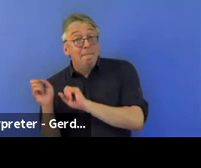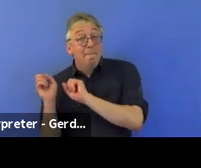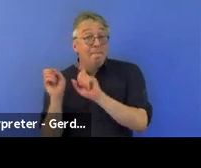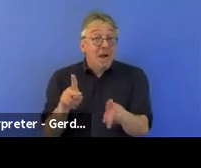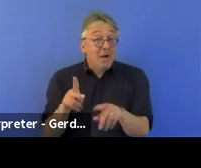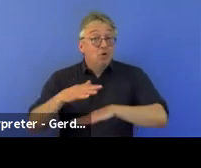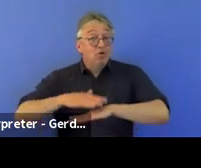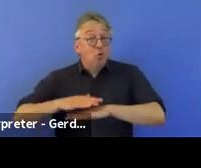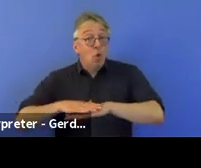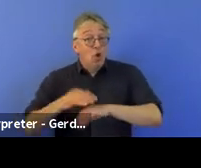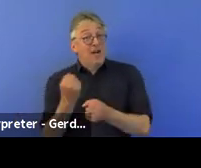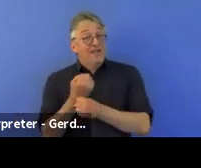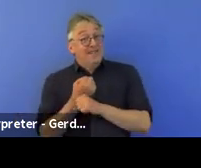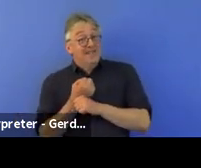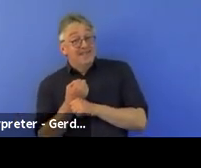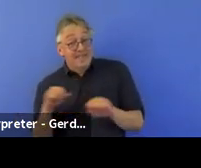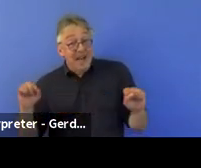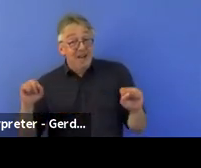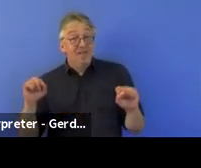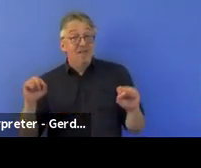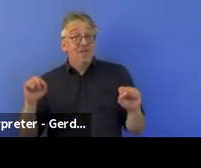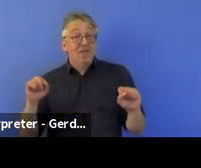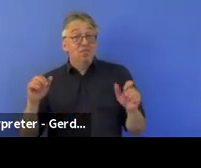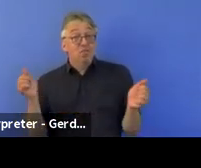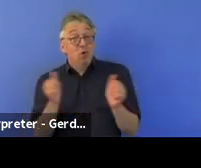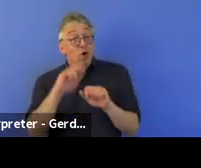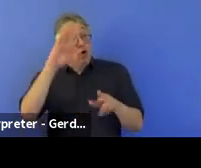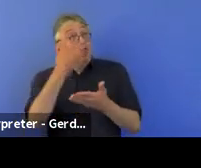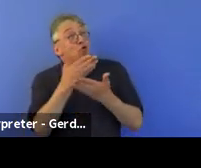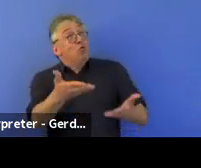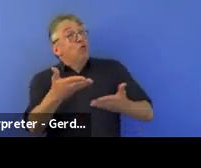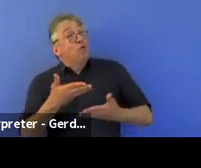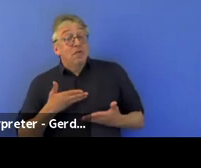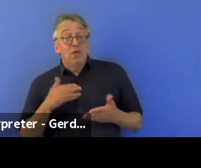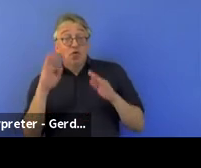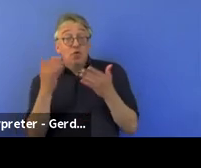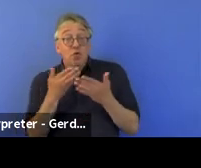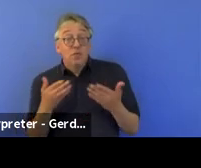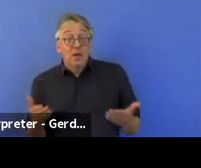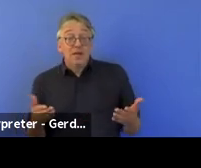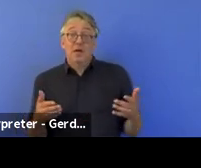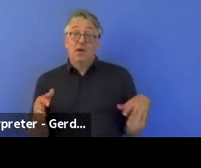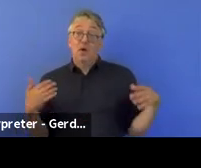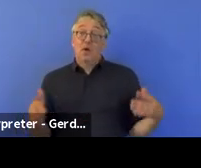children, especially girls, will be able to go back to school and learn with dignity and